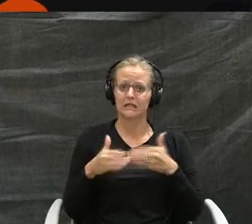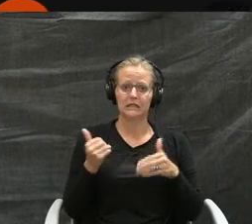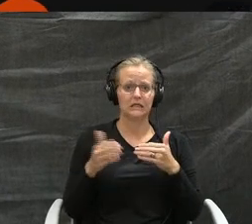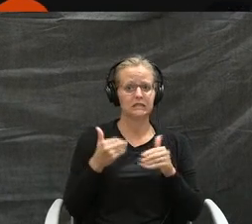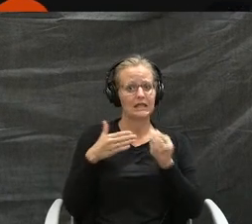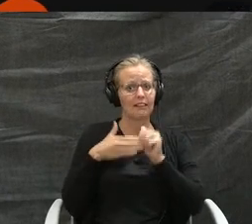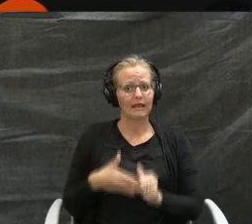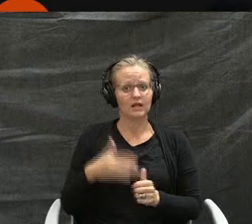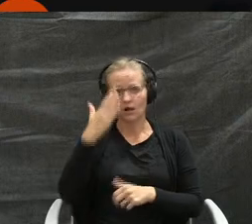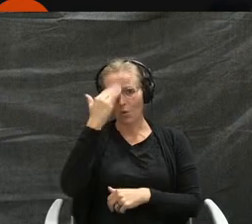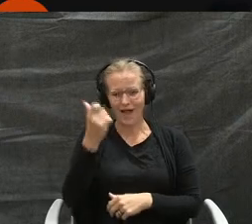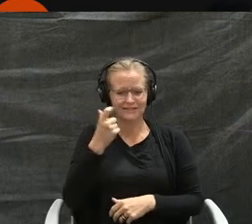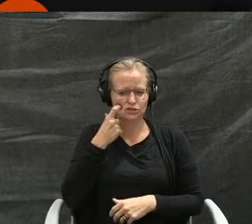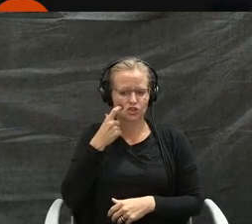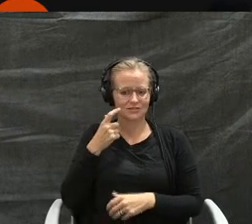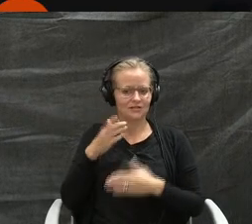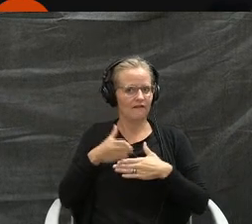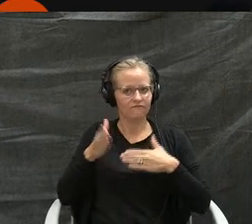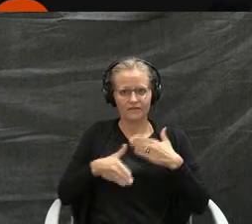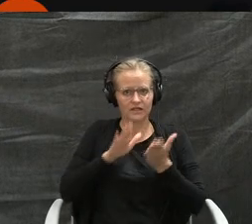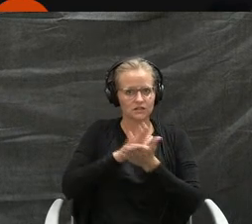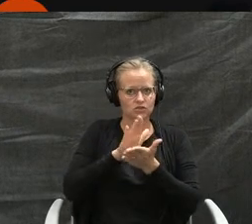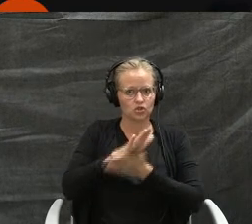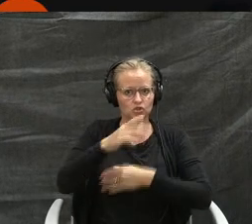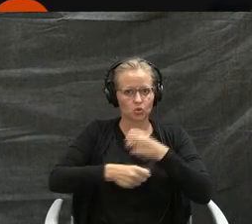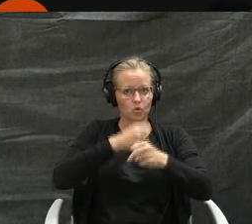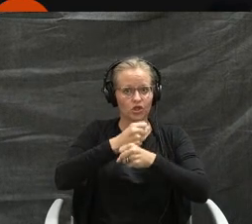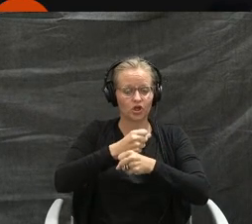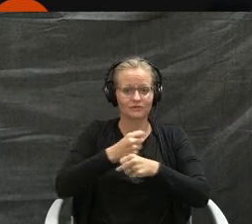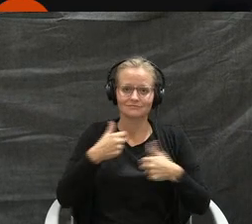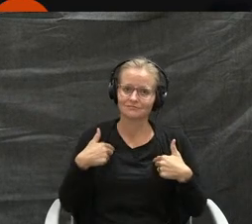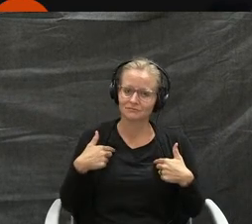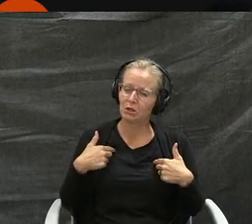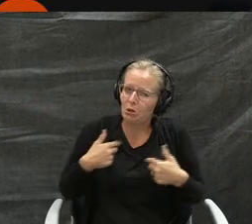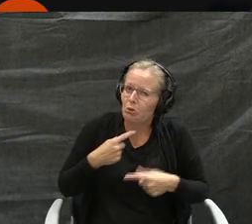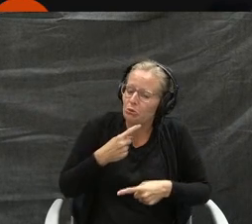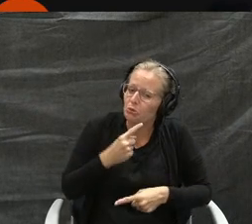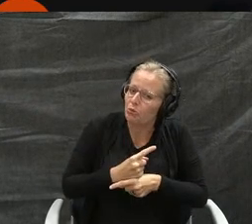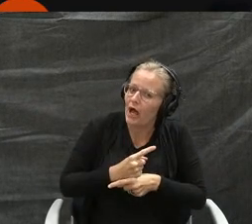finished the school year and in some ways I was right because it was very fresh in our minds.